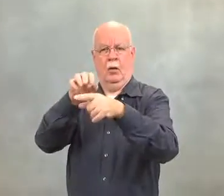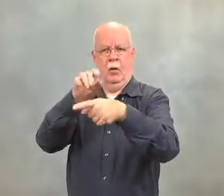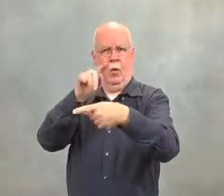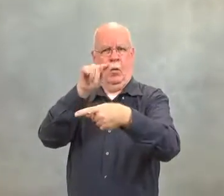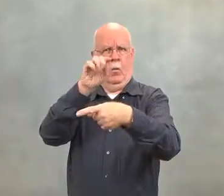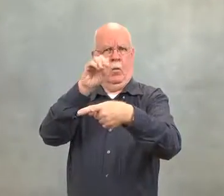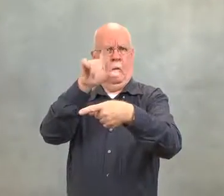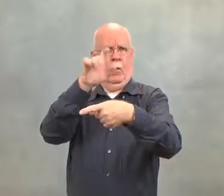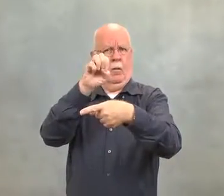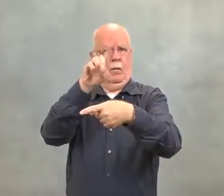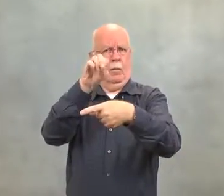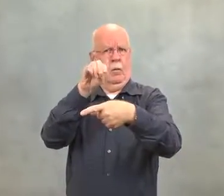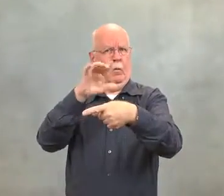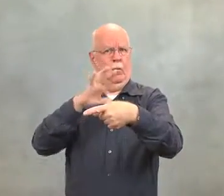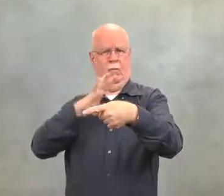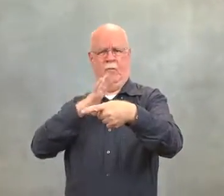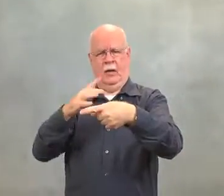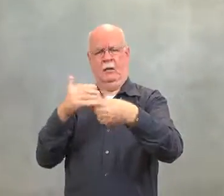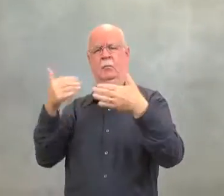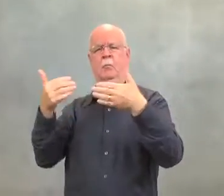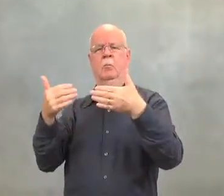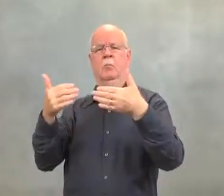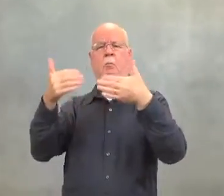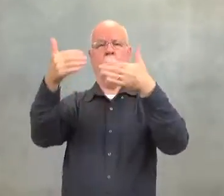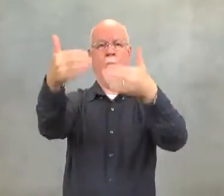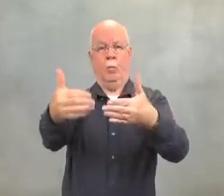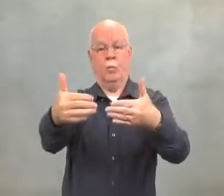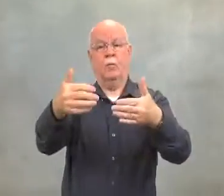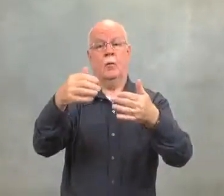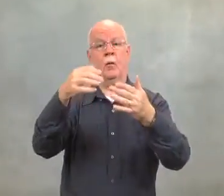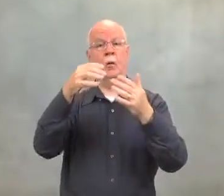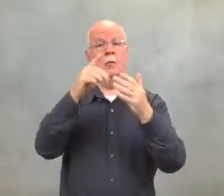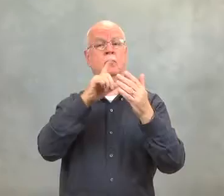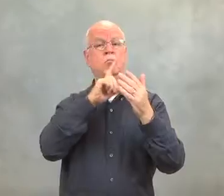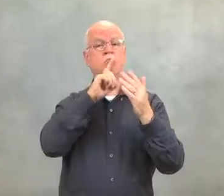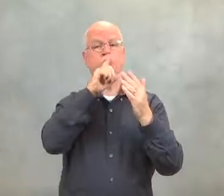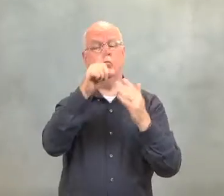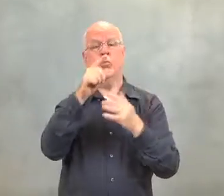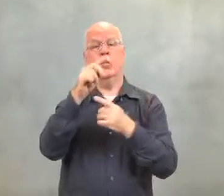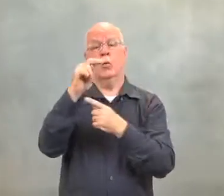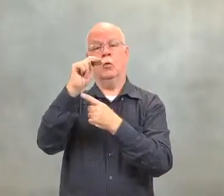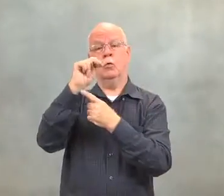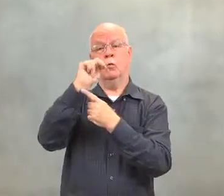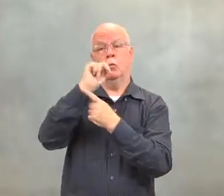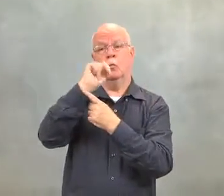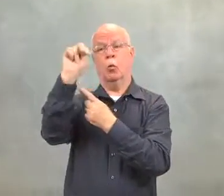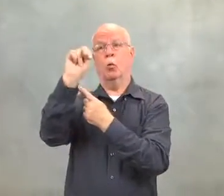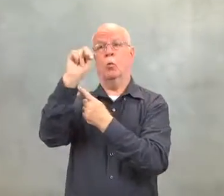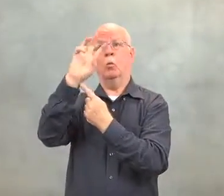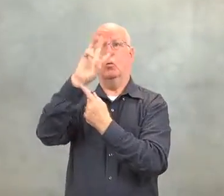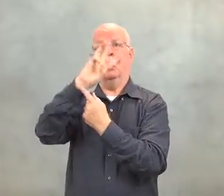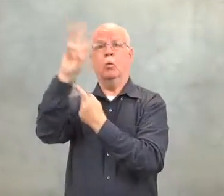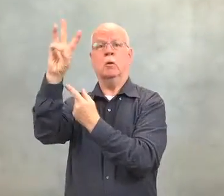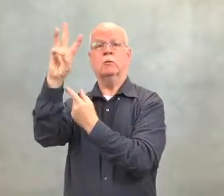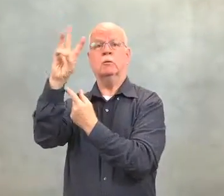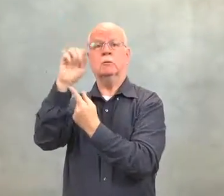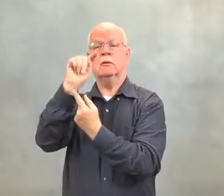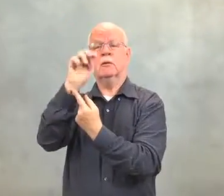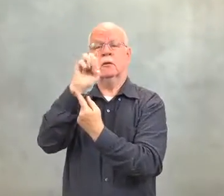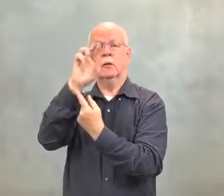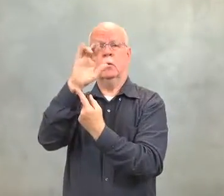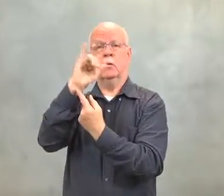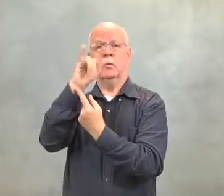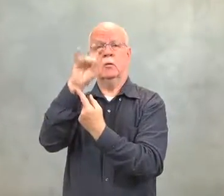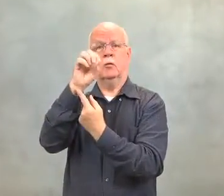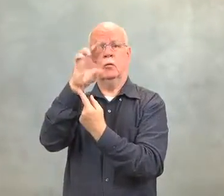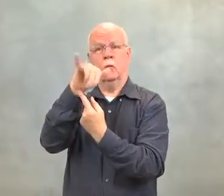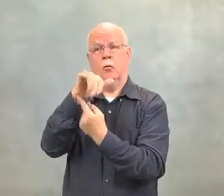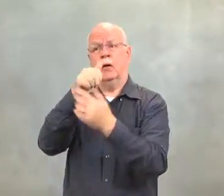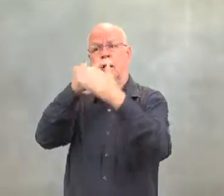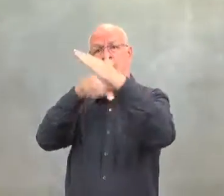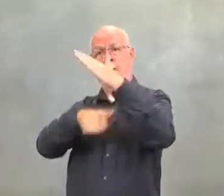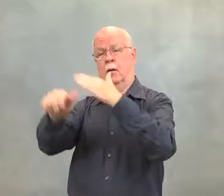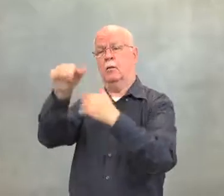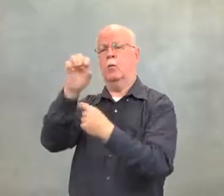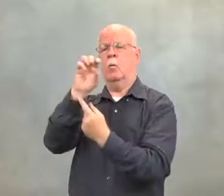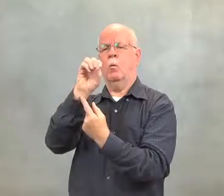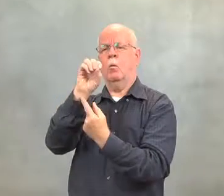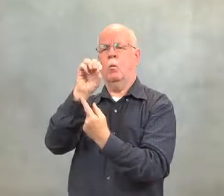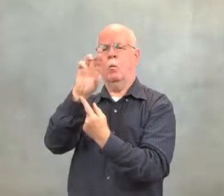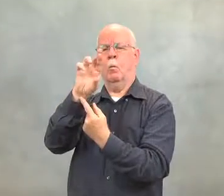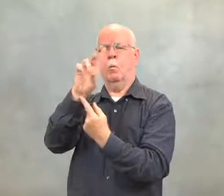So the border was moved north to include Toledo.